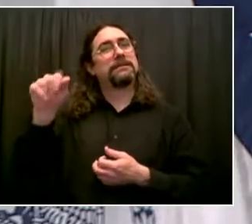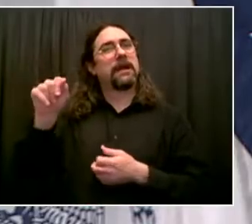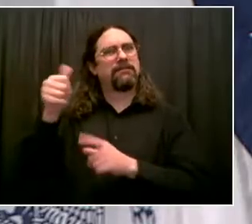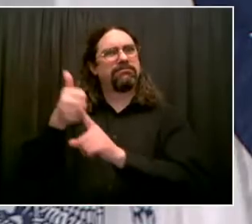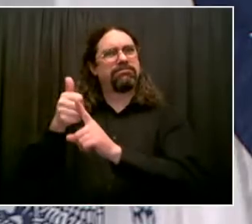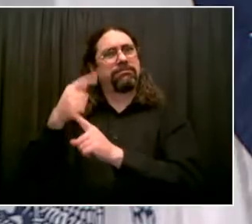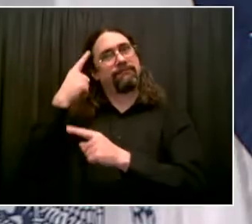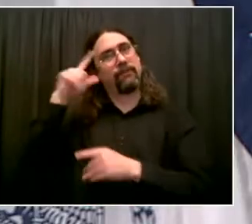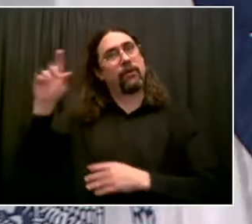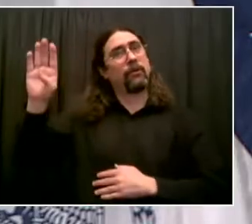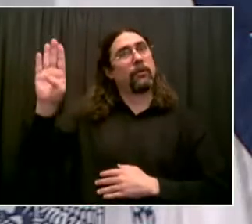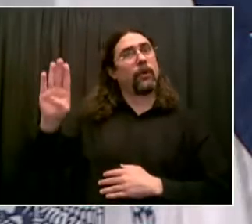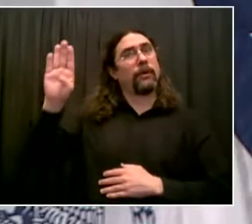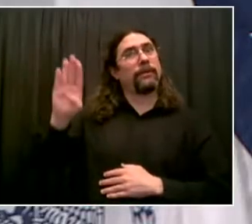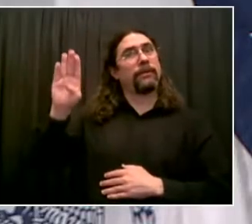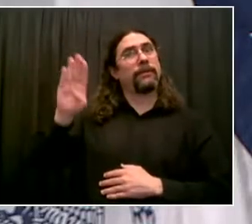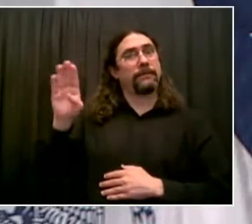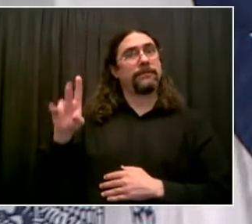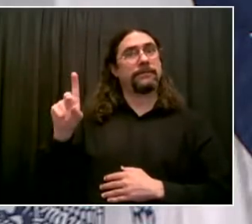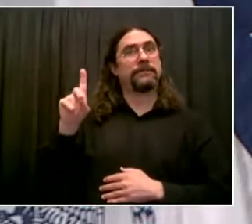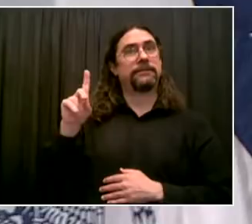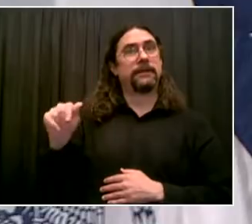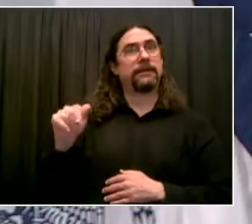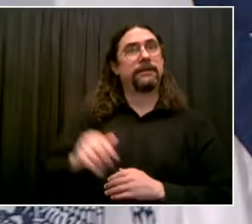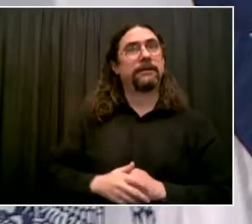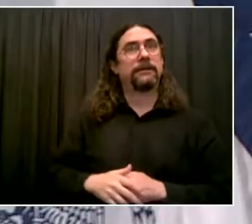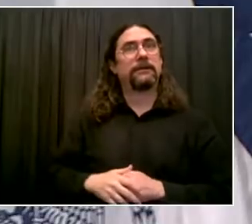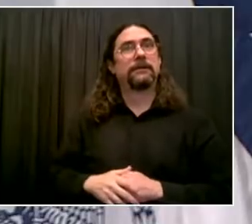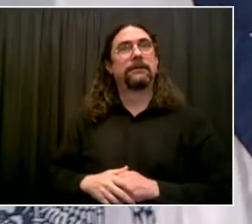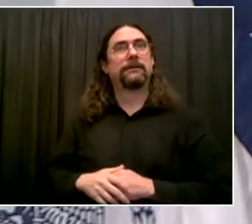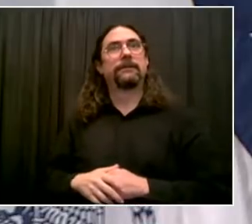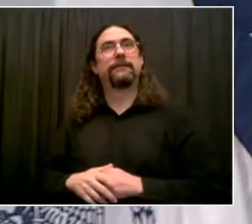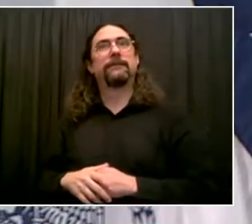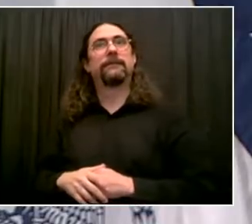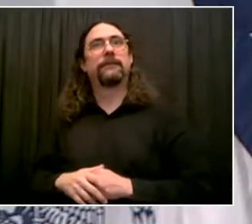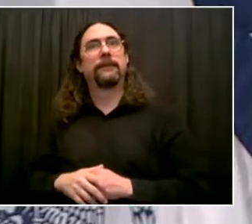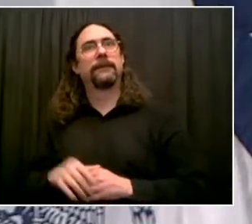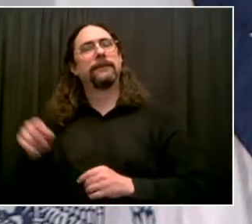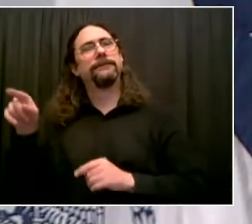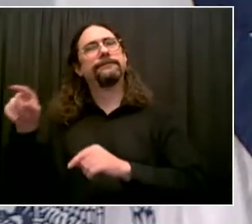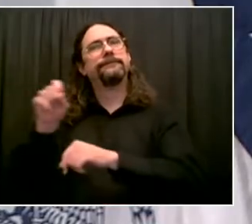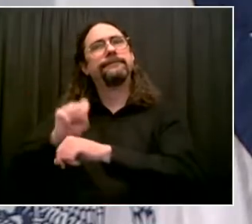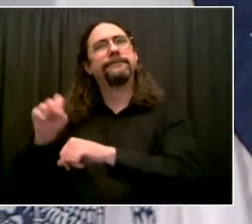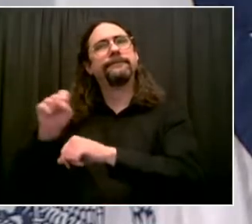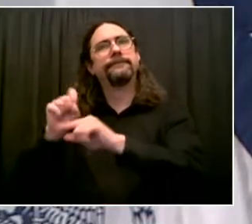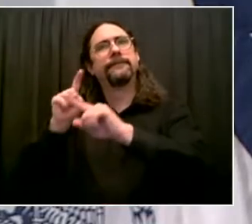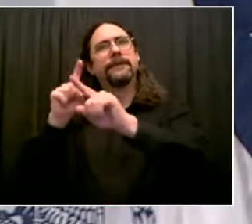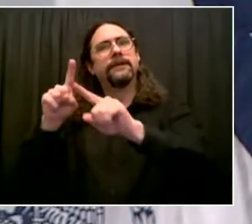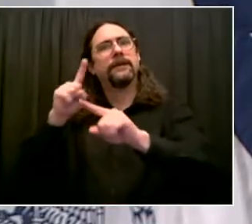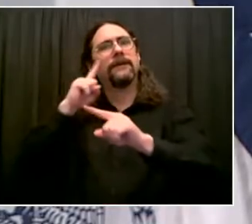ANOTHER ONE OF HET DISTRICT